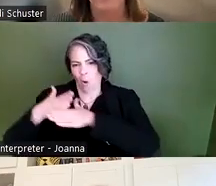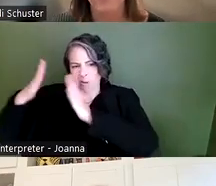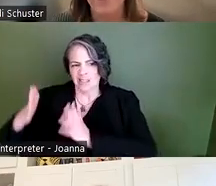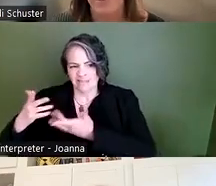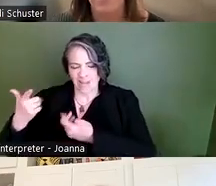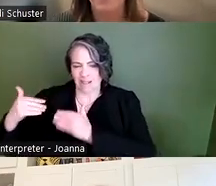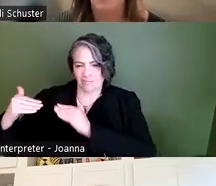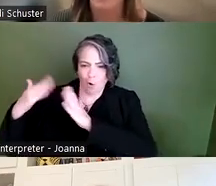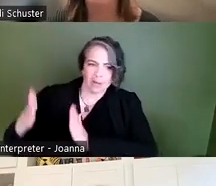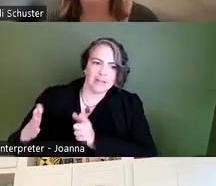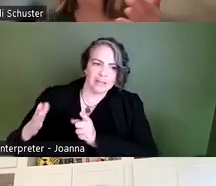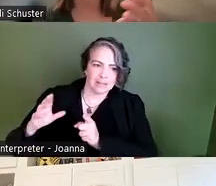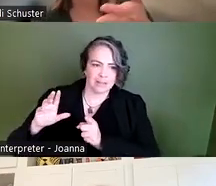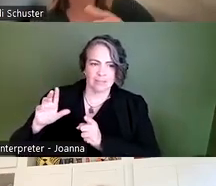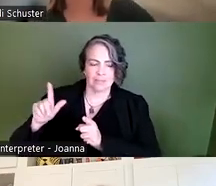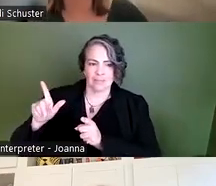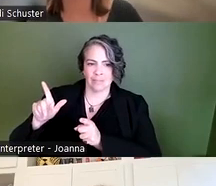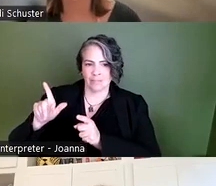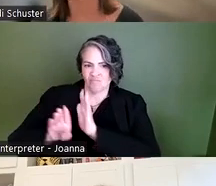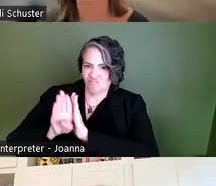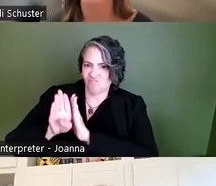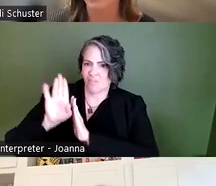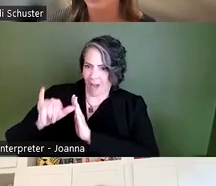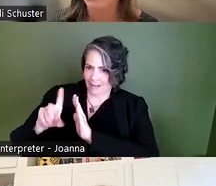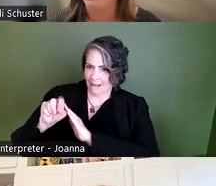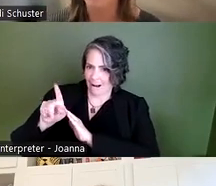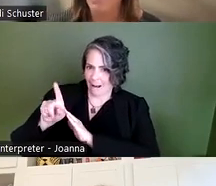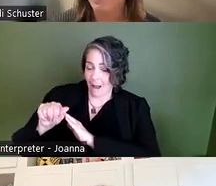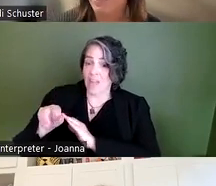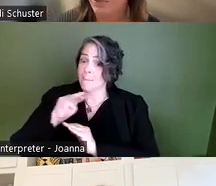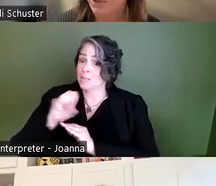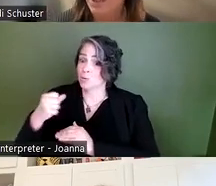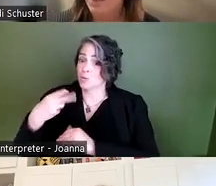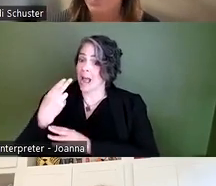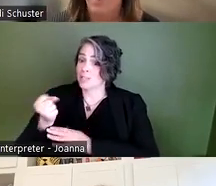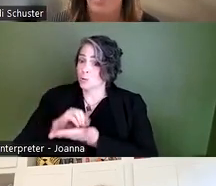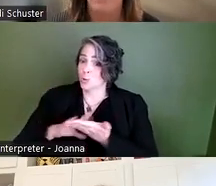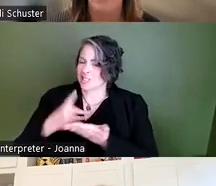this year. These came from Massachusetts high school students just last year. So